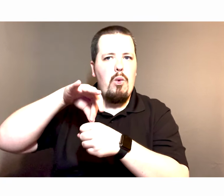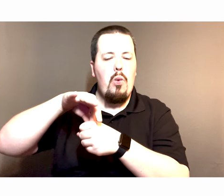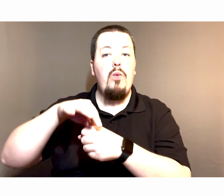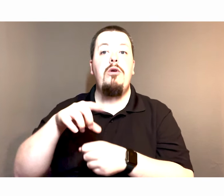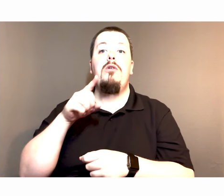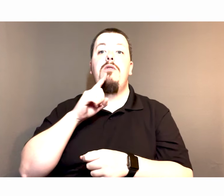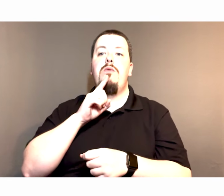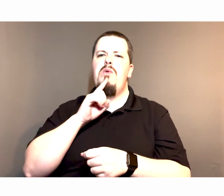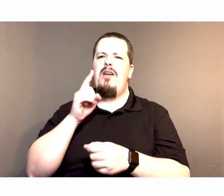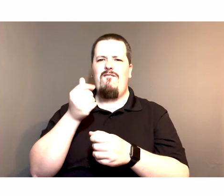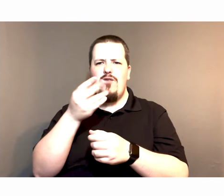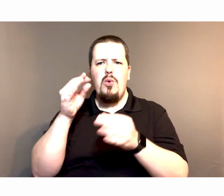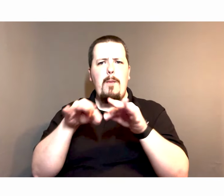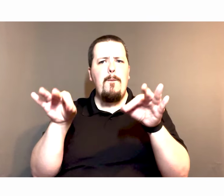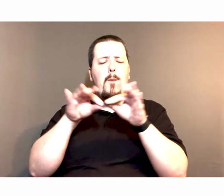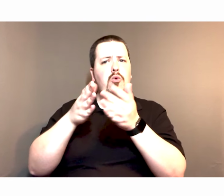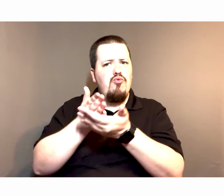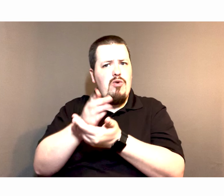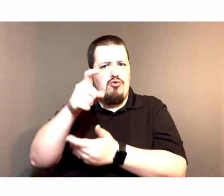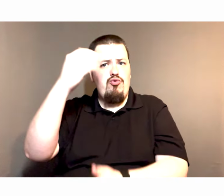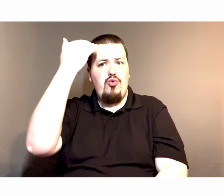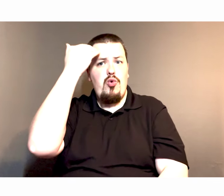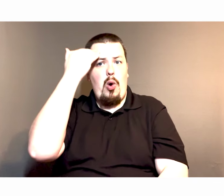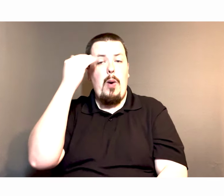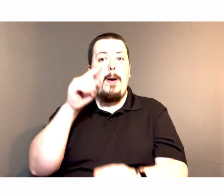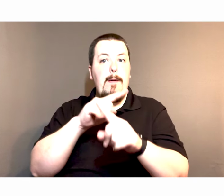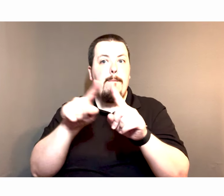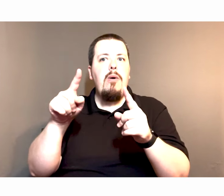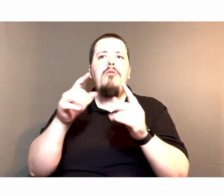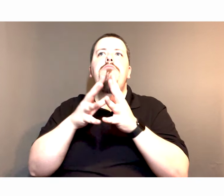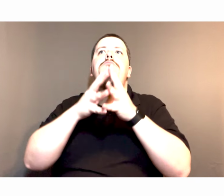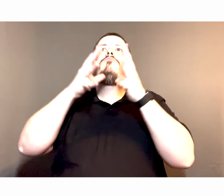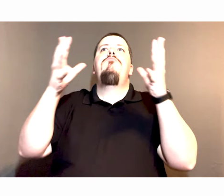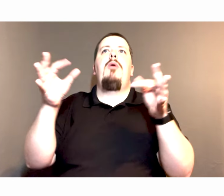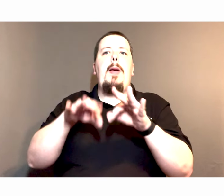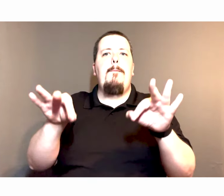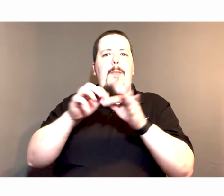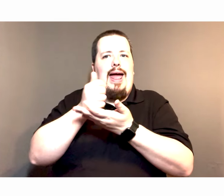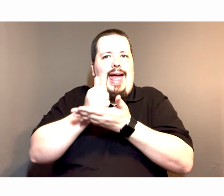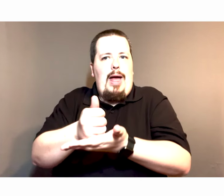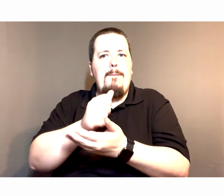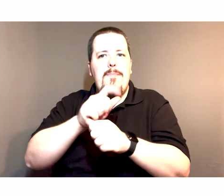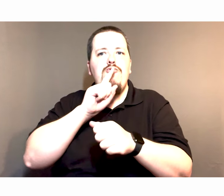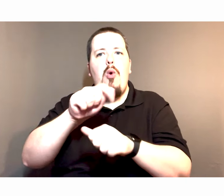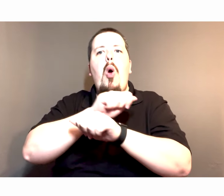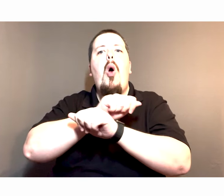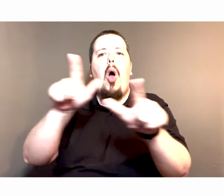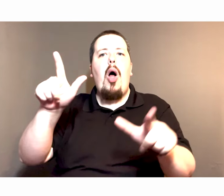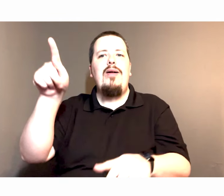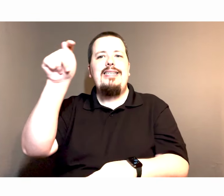These are just a few important rights that I think you should know. But they are extra important because they help to ensure that all Tennesseans have access